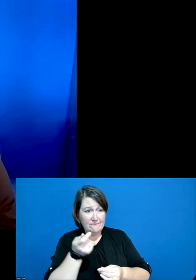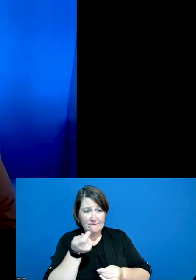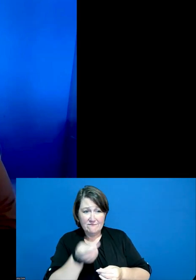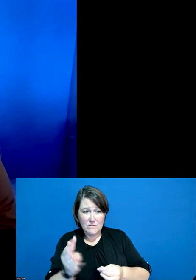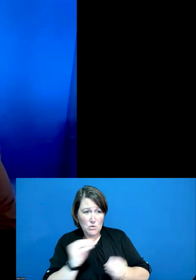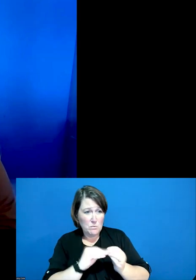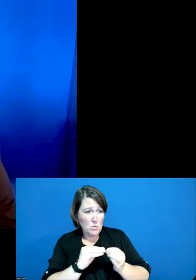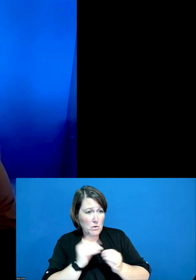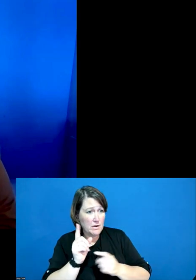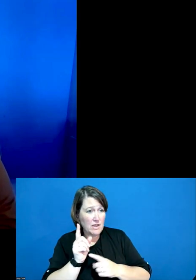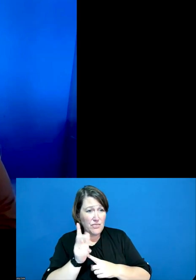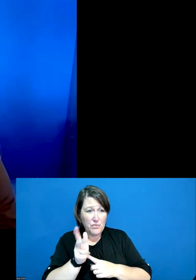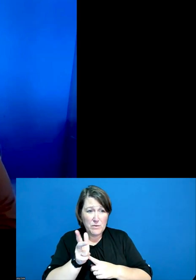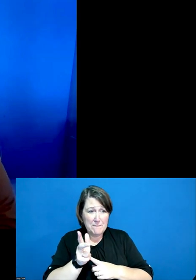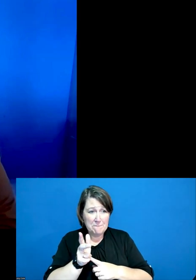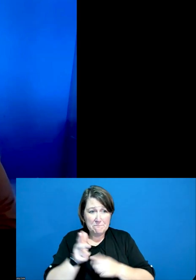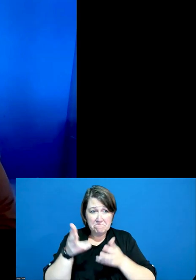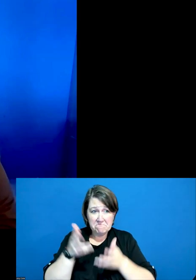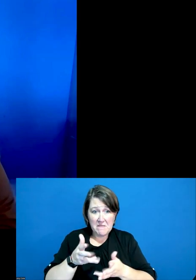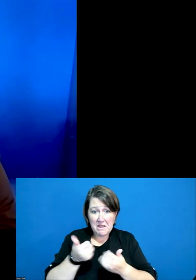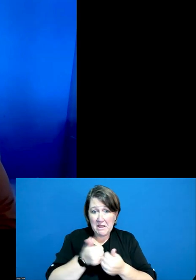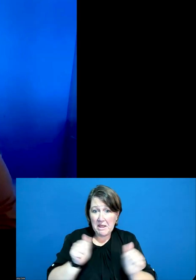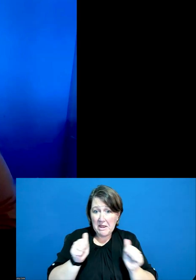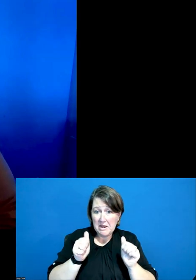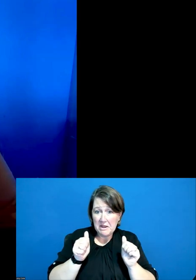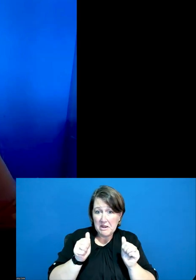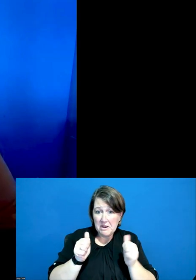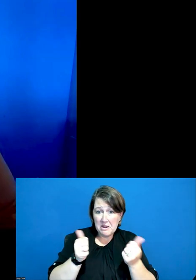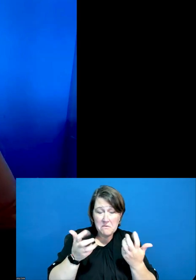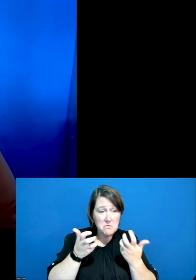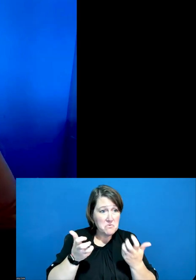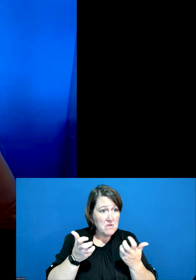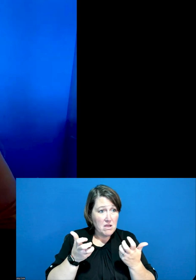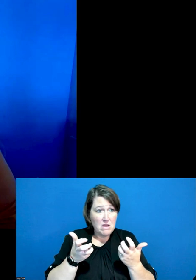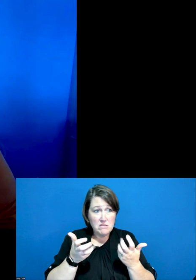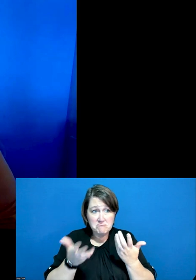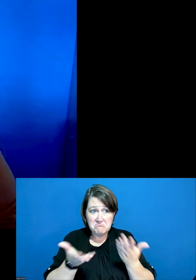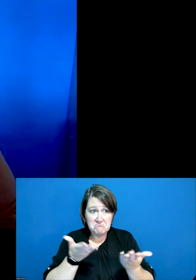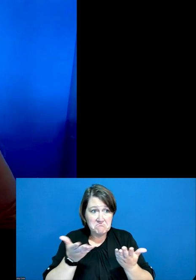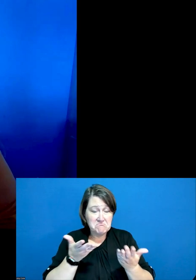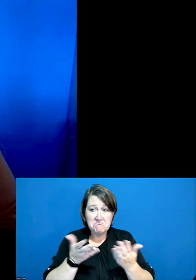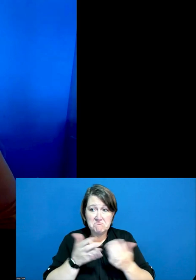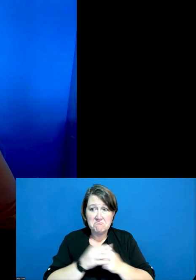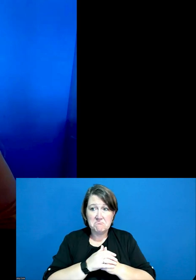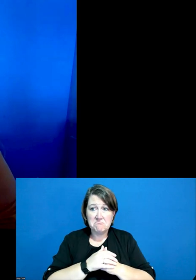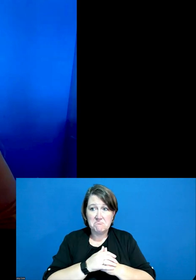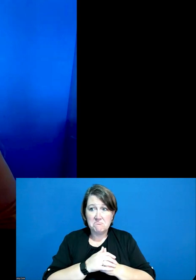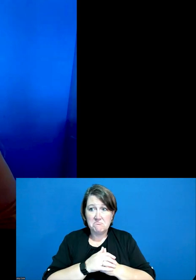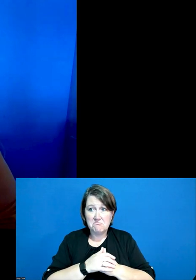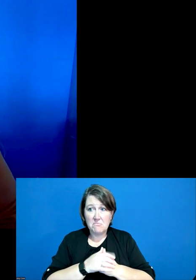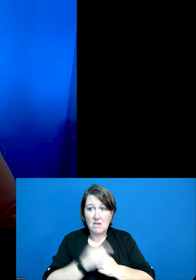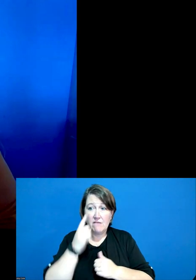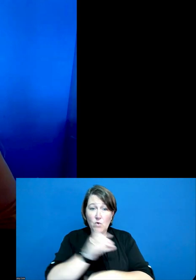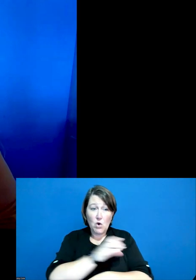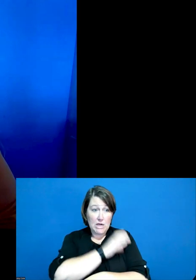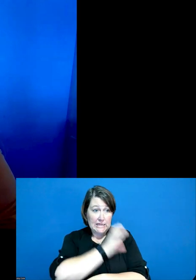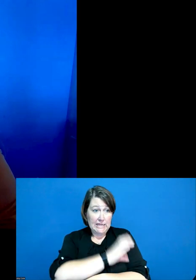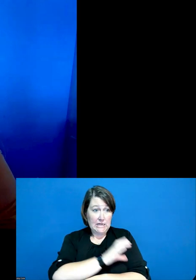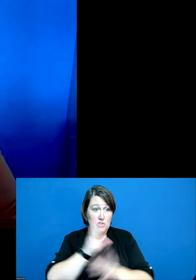We have 3 minutes left. Is there anyone else who wants to. For this question, for clinical decision making